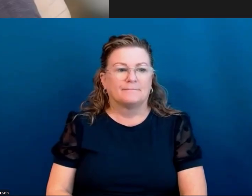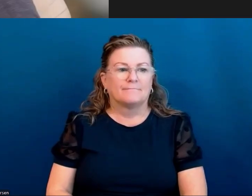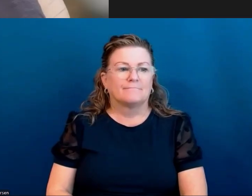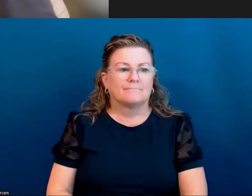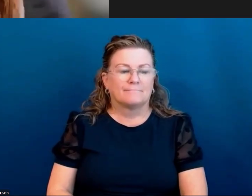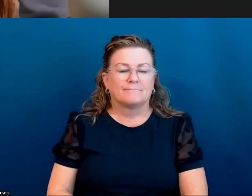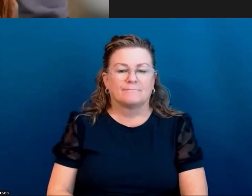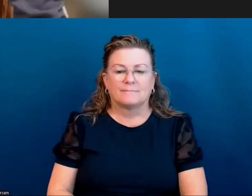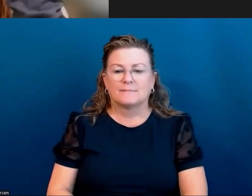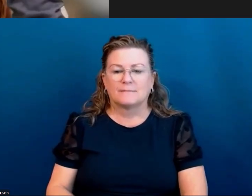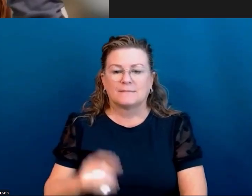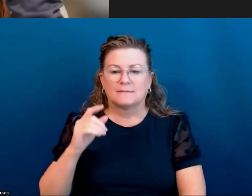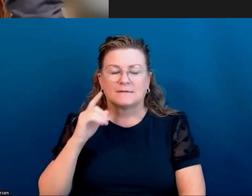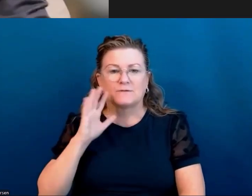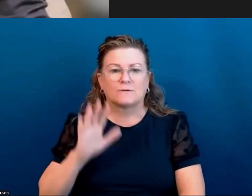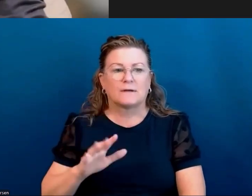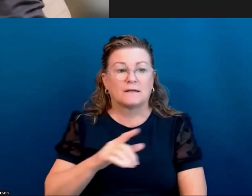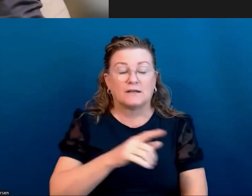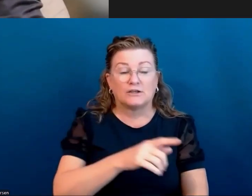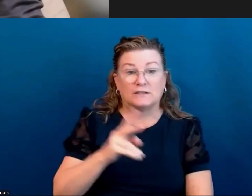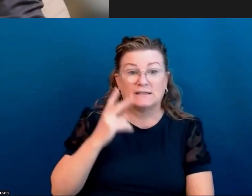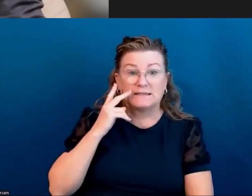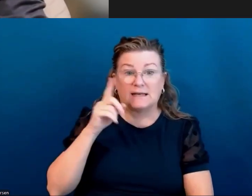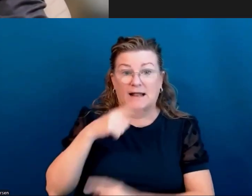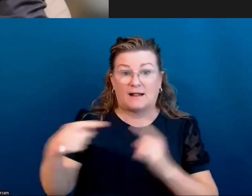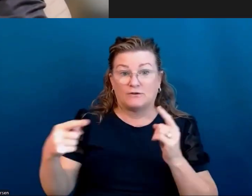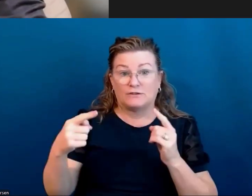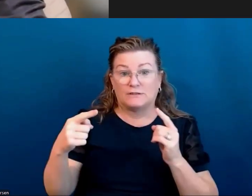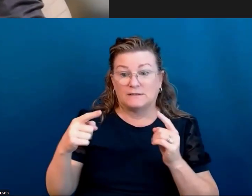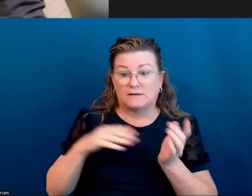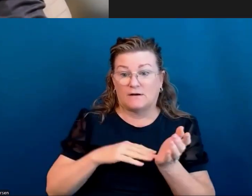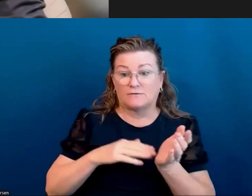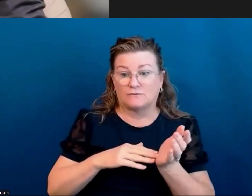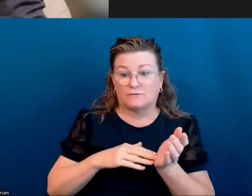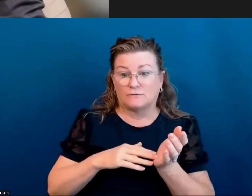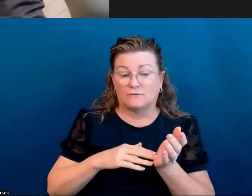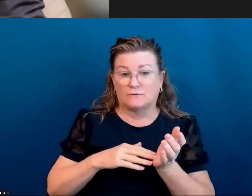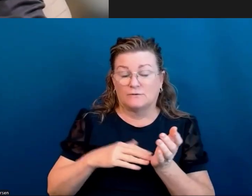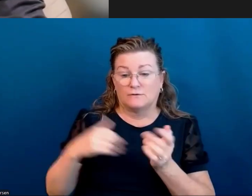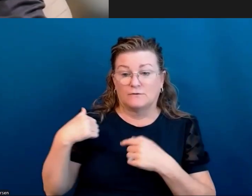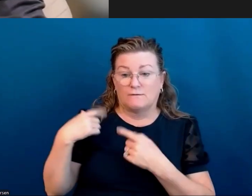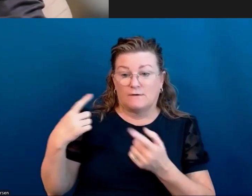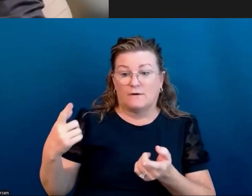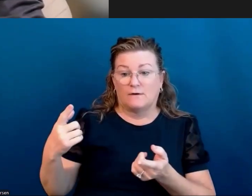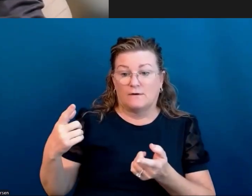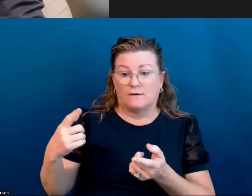Erin Forward: Now that's Has she seen, Has she seen allergy at all, like an allergist? No.